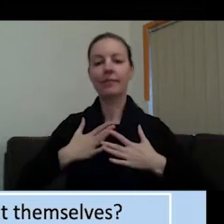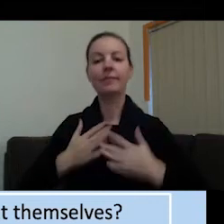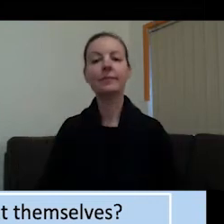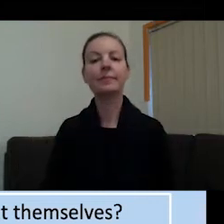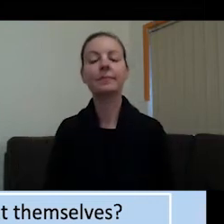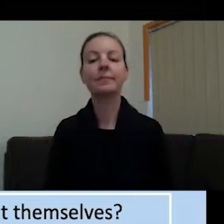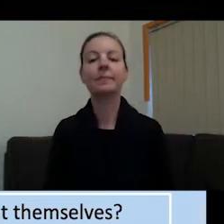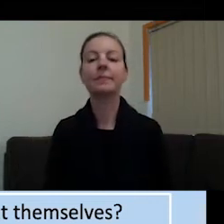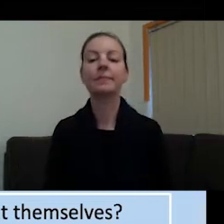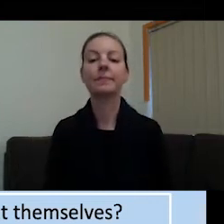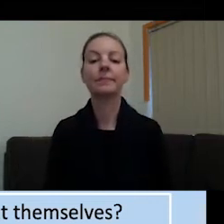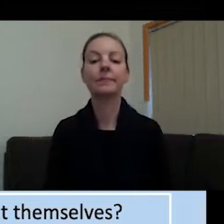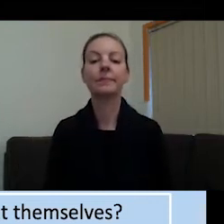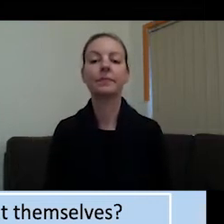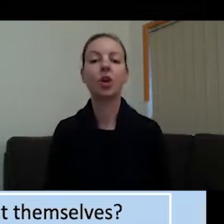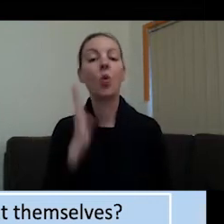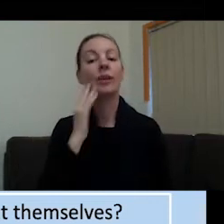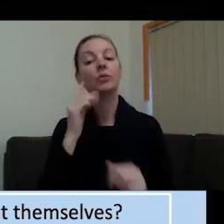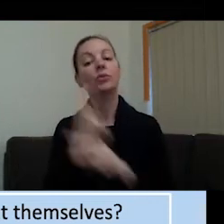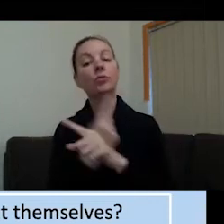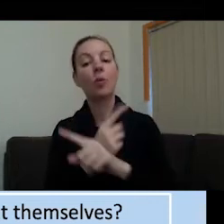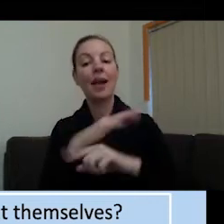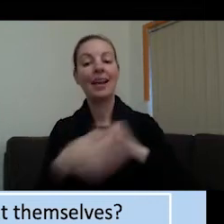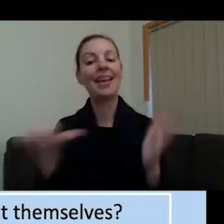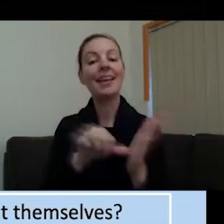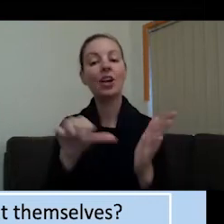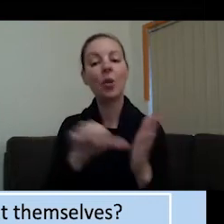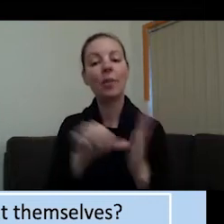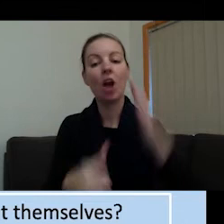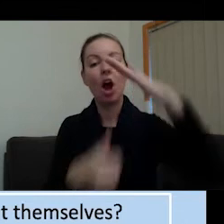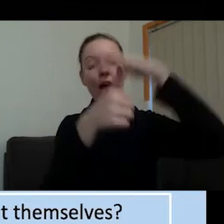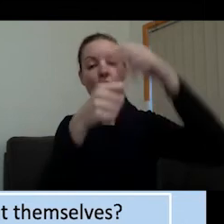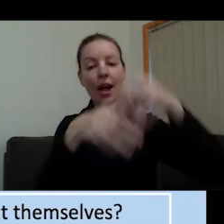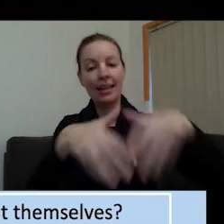starting with economic hierarchy, creates the framework for